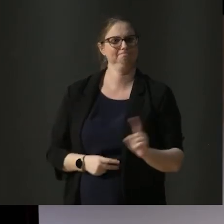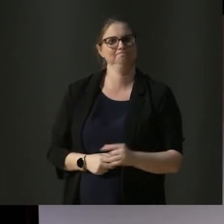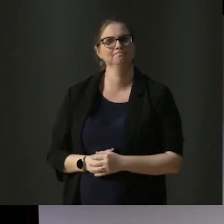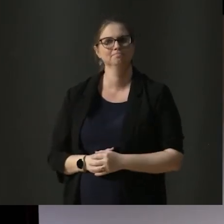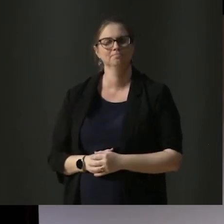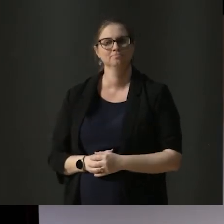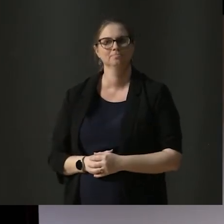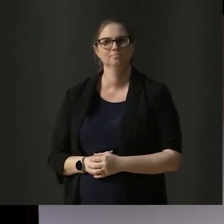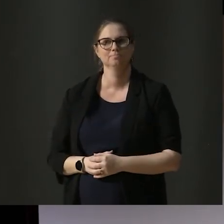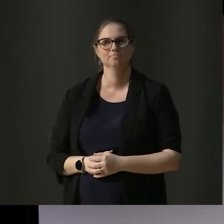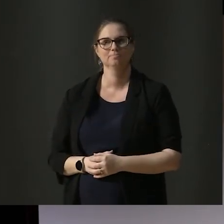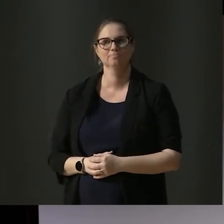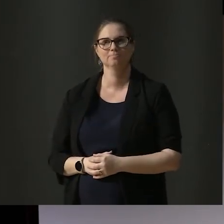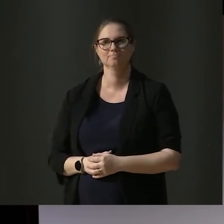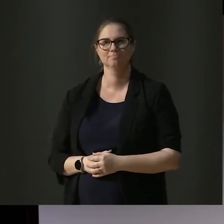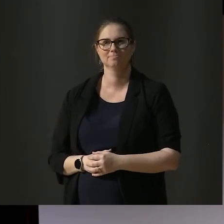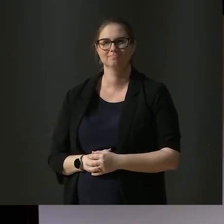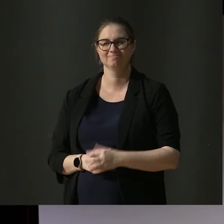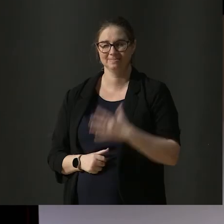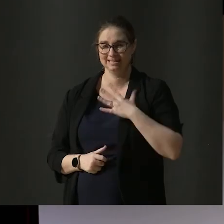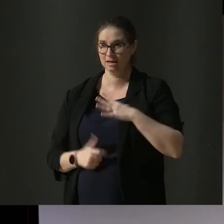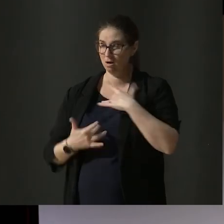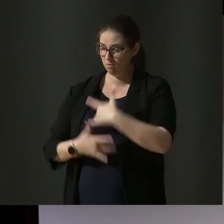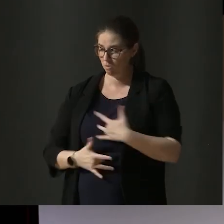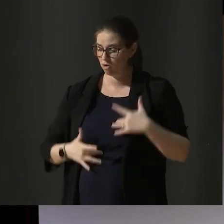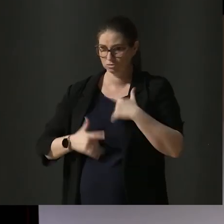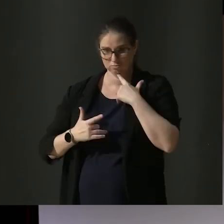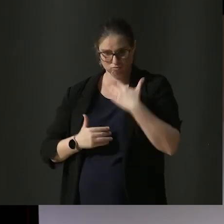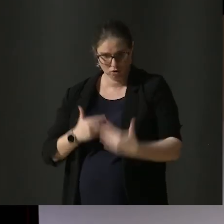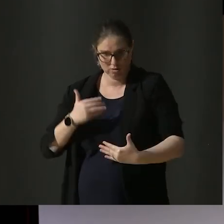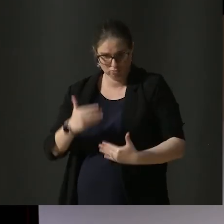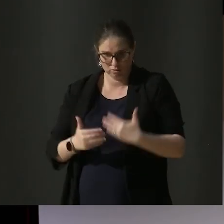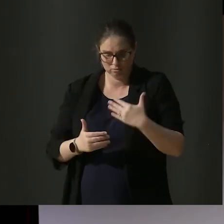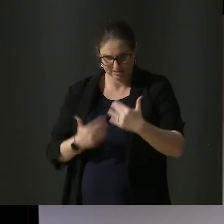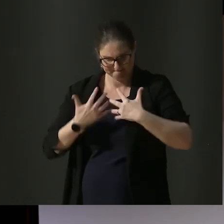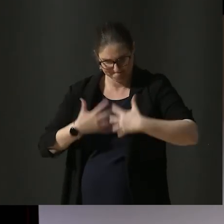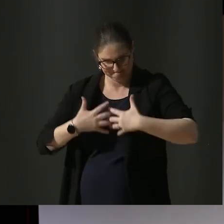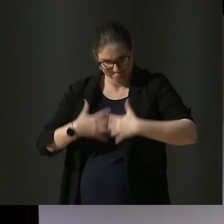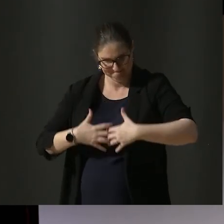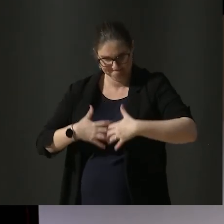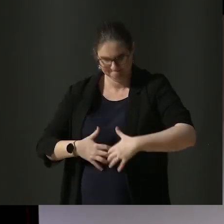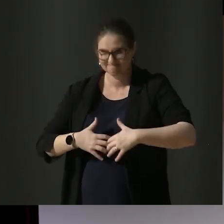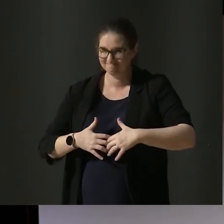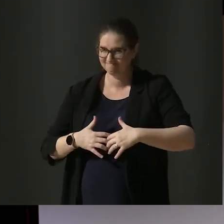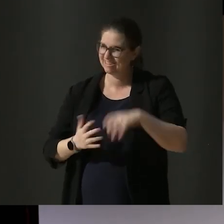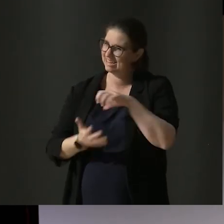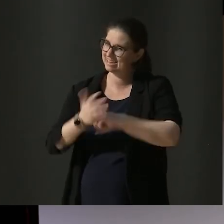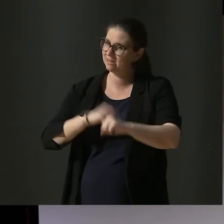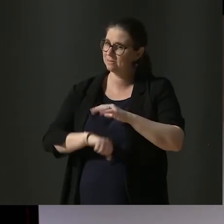Processing emotions takes time and it’s really important that we’re able to tune in and follow